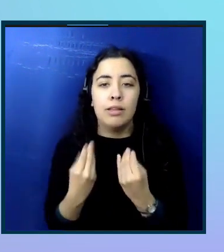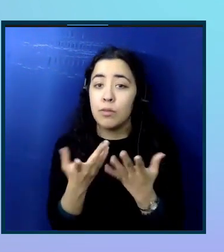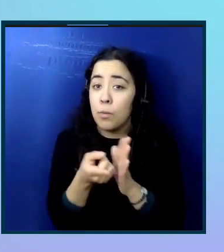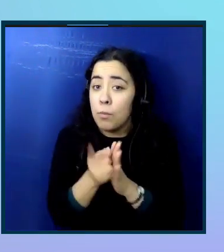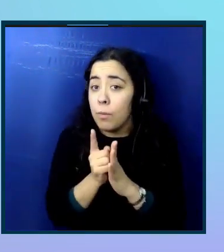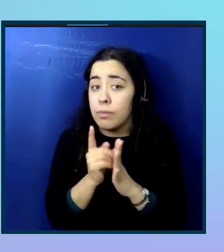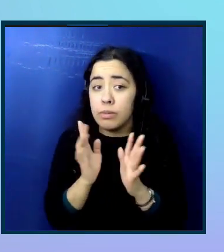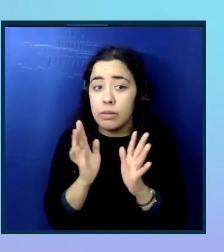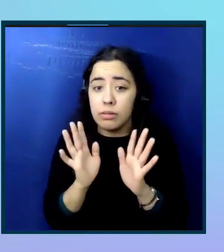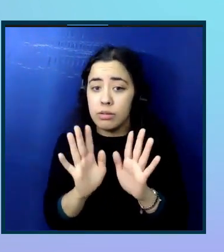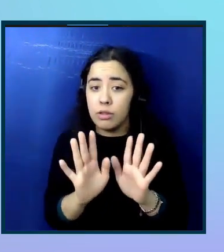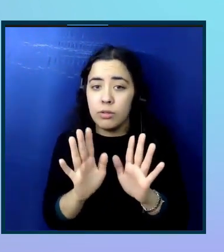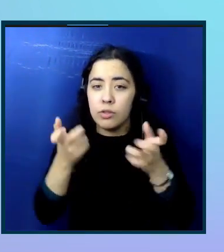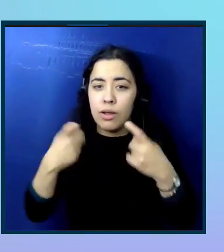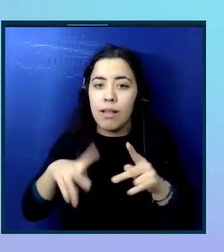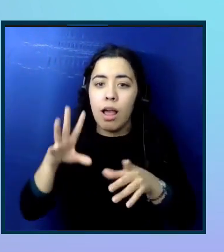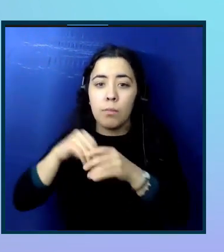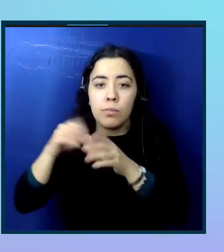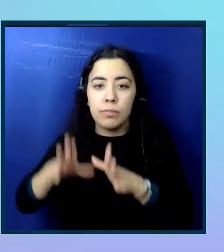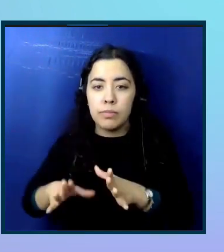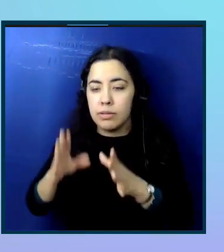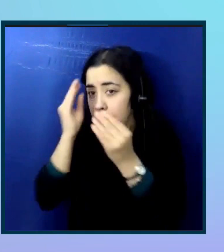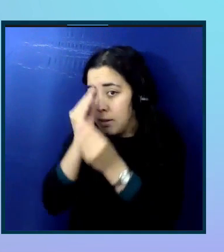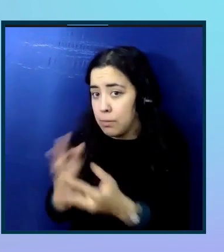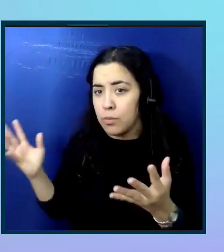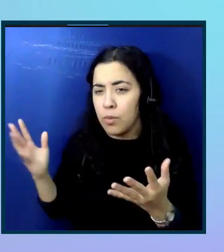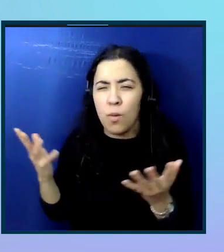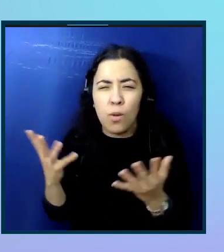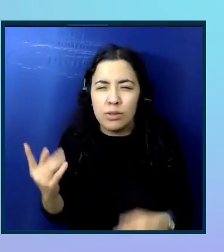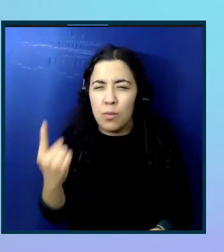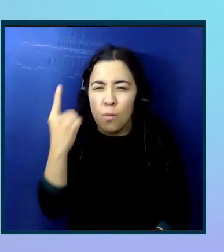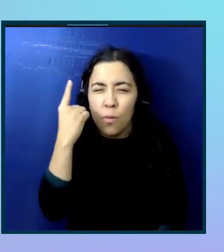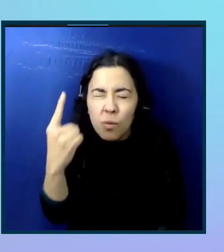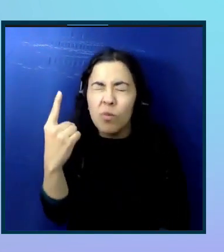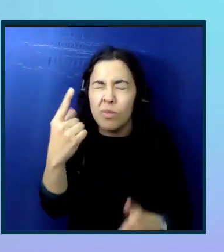to let the participants know, what is the one thing you really feel